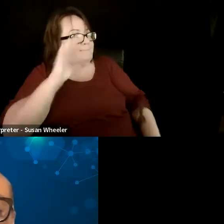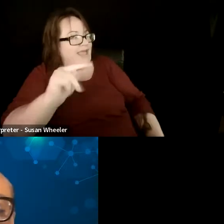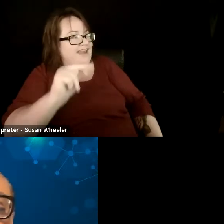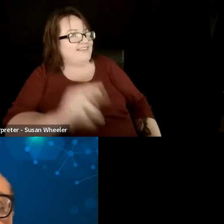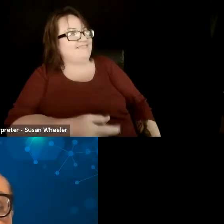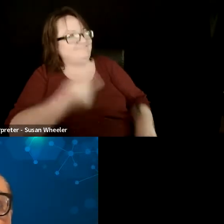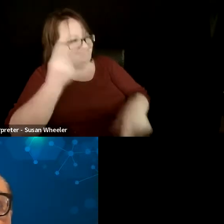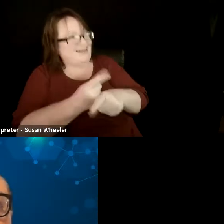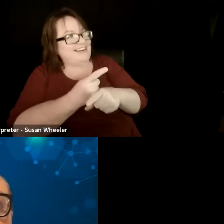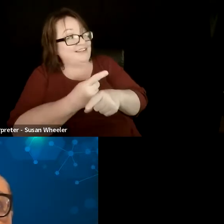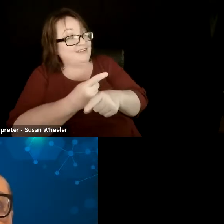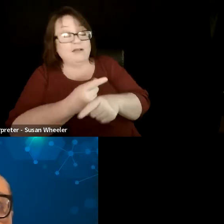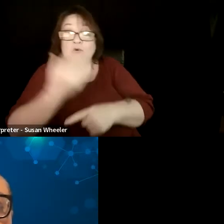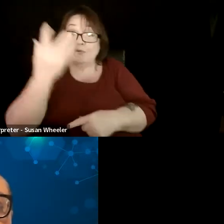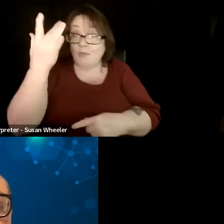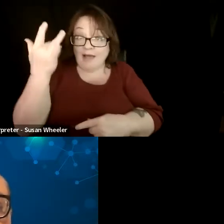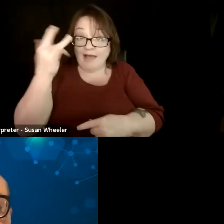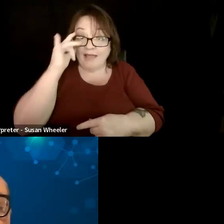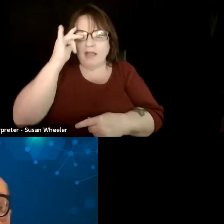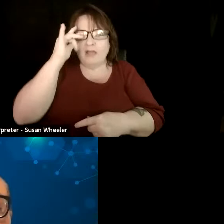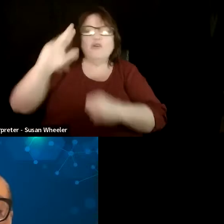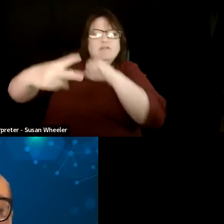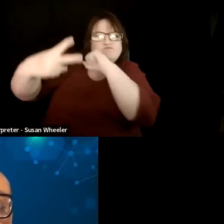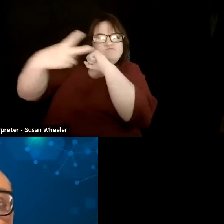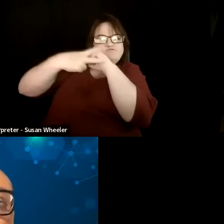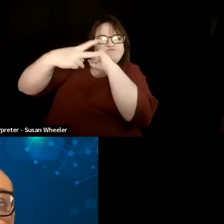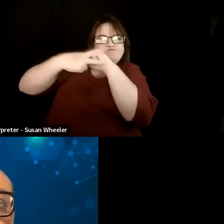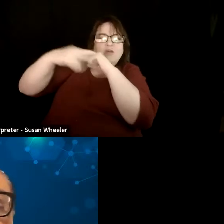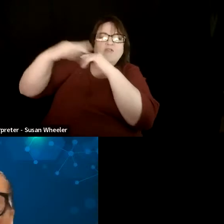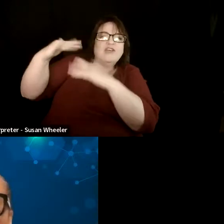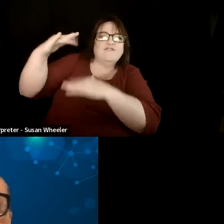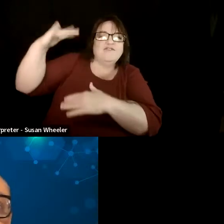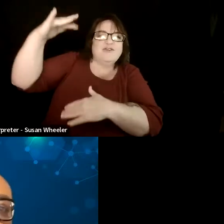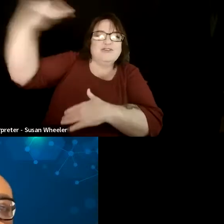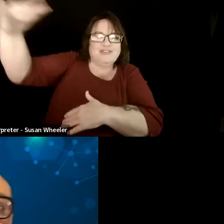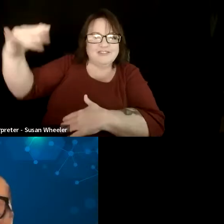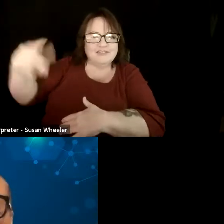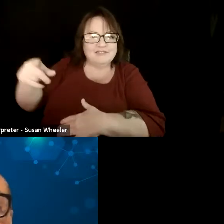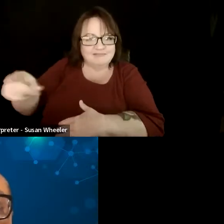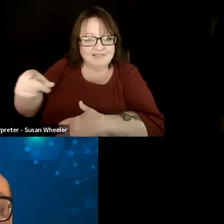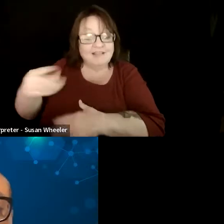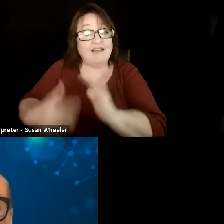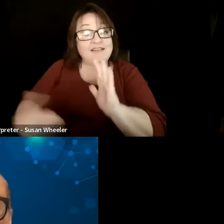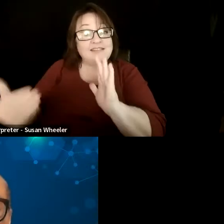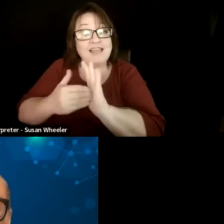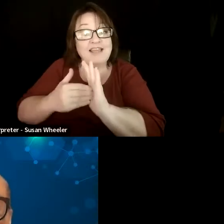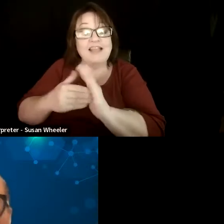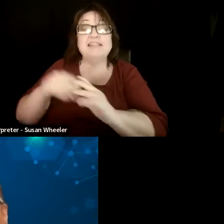For the safekeeping, for the future of the minor. And that is, again, in a blocked trust